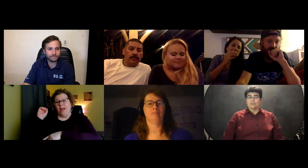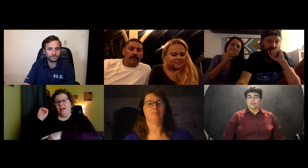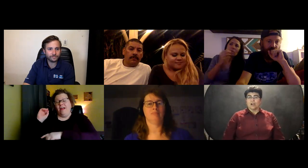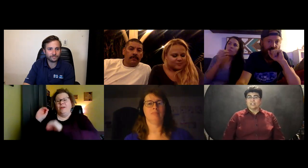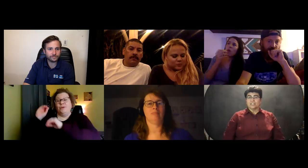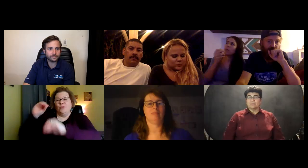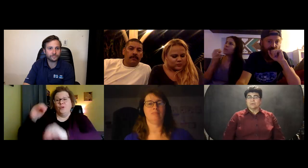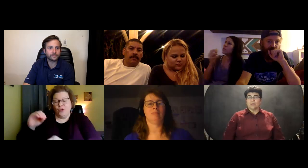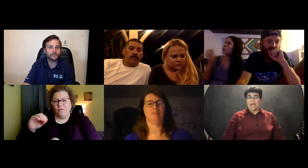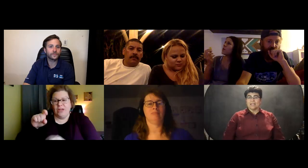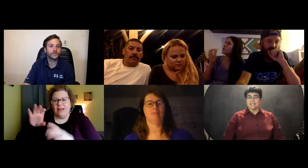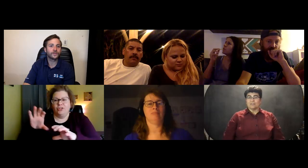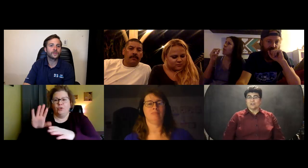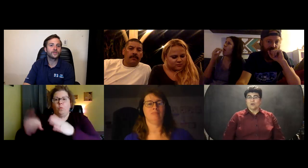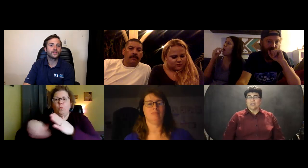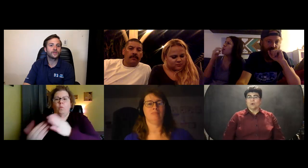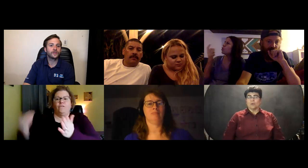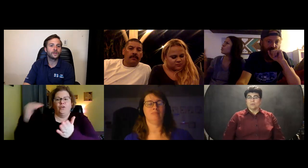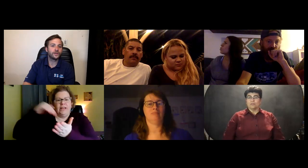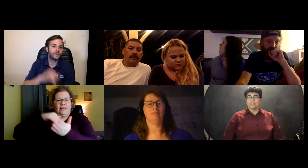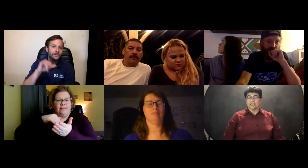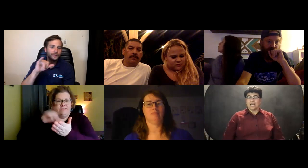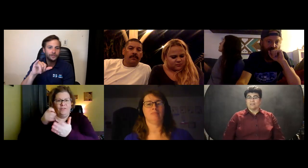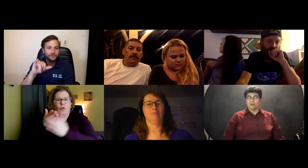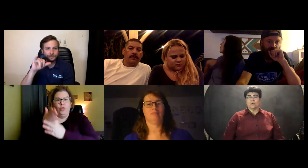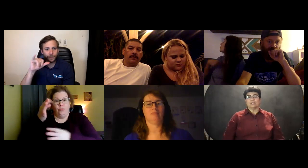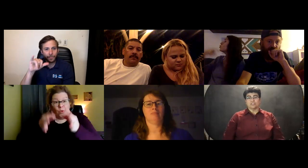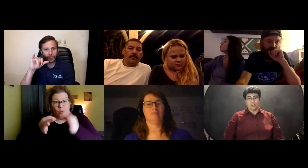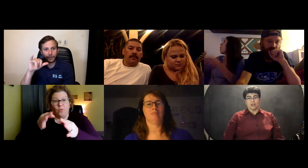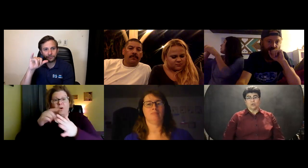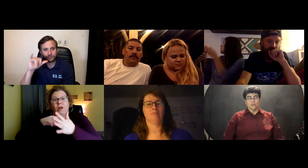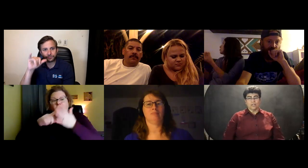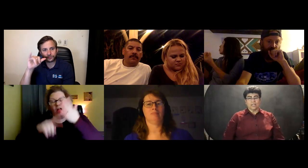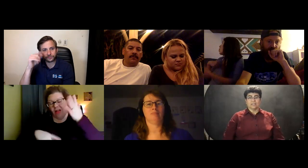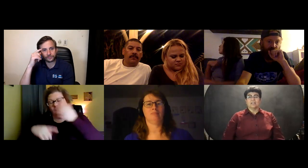guardianship we had in south dakota and when we moved here to california we had to start all